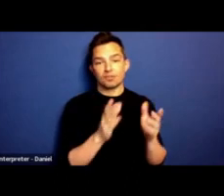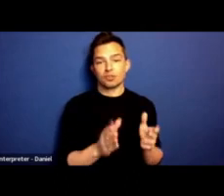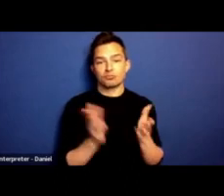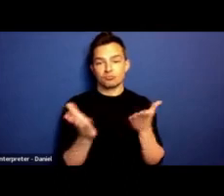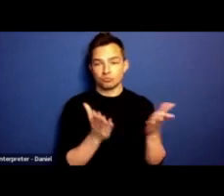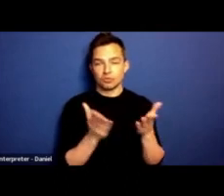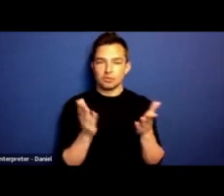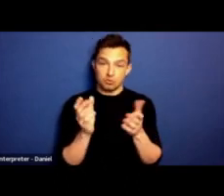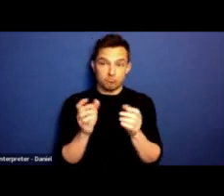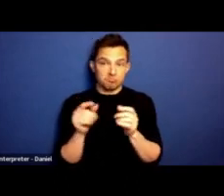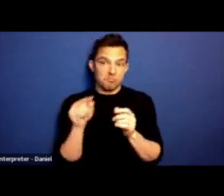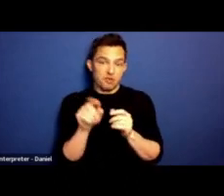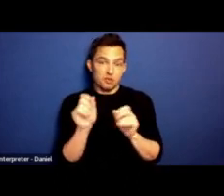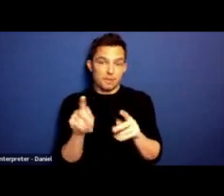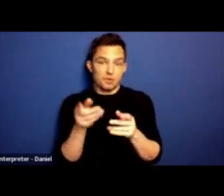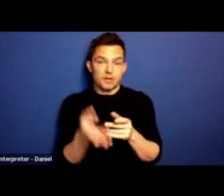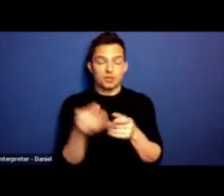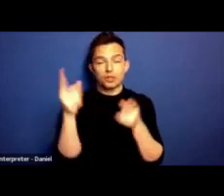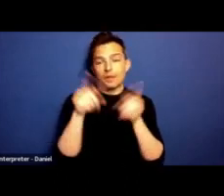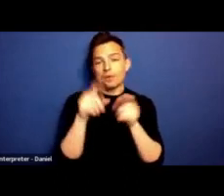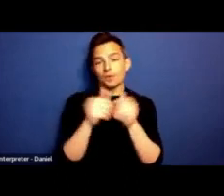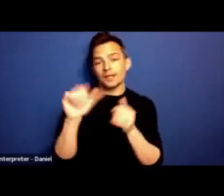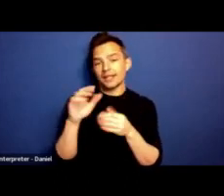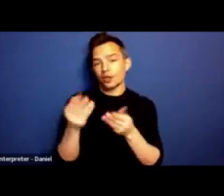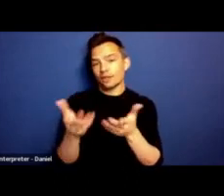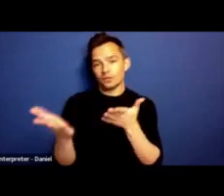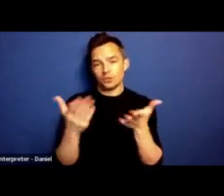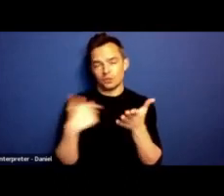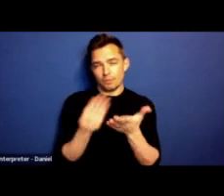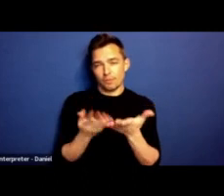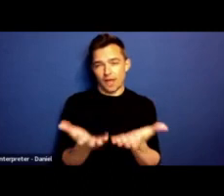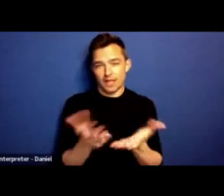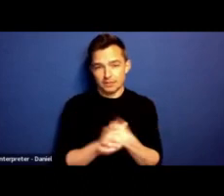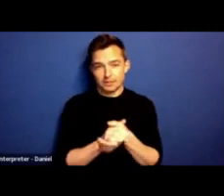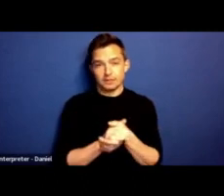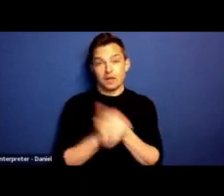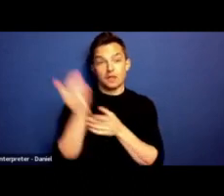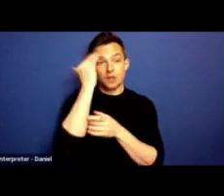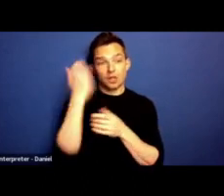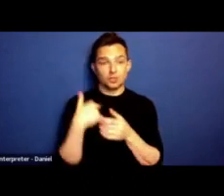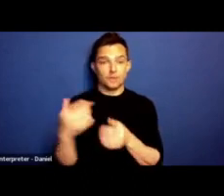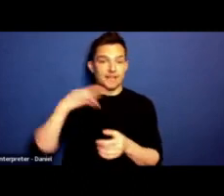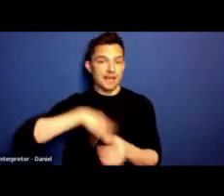us to collaborate with regard to the caregiving services we provide the knowledge we've gained. We've done that with the